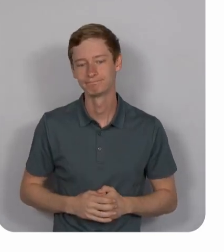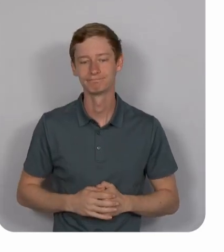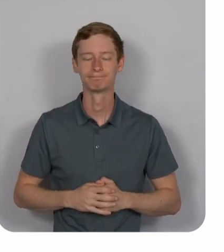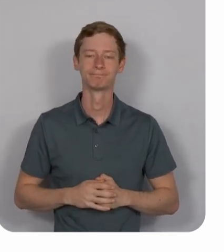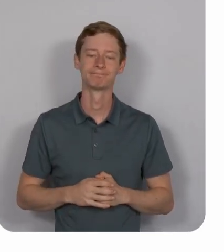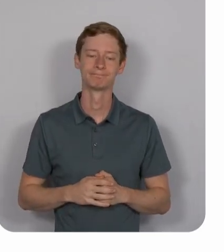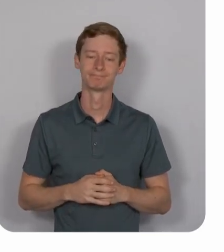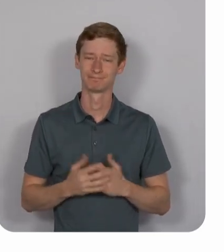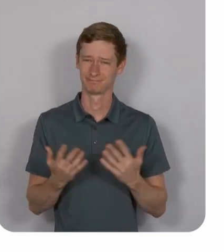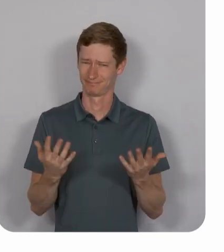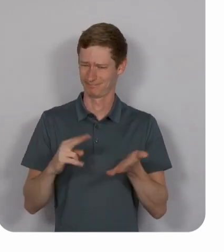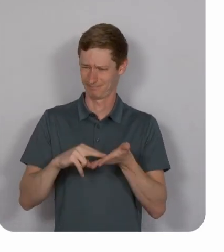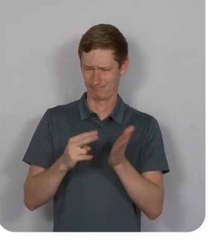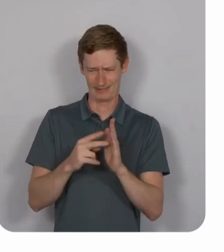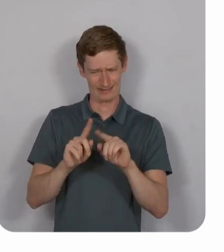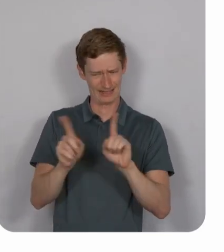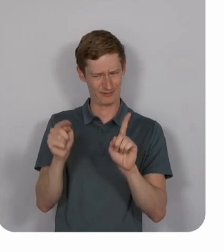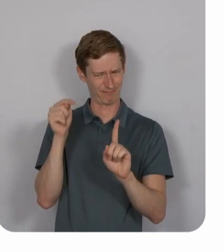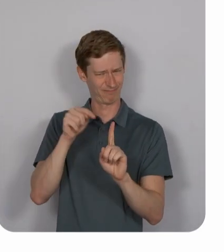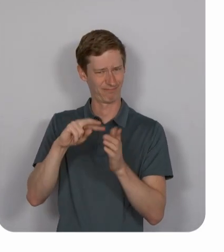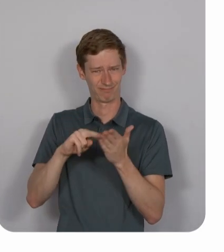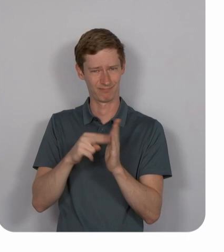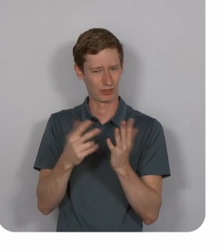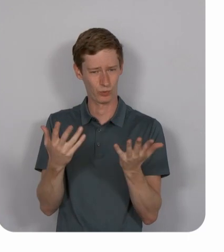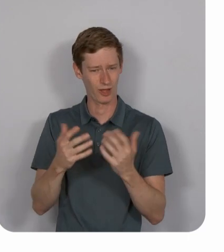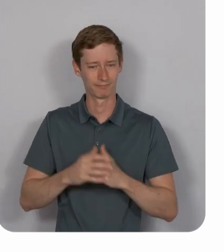What do I mean by different? Well.